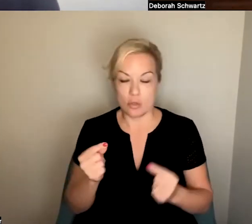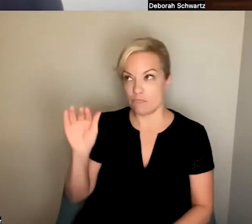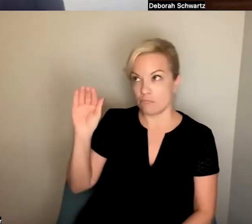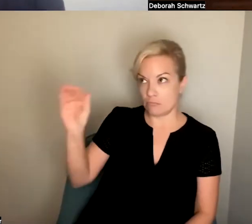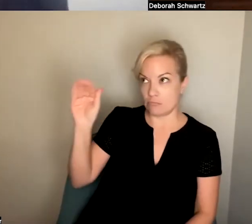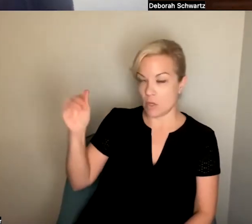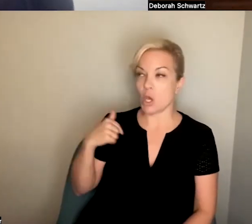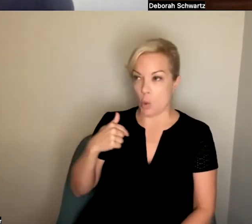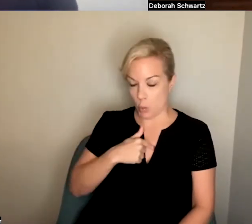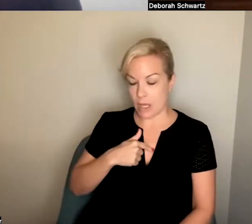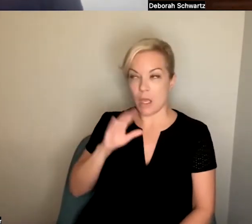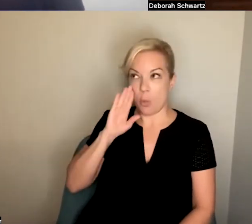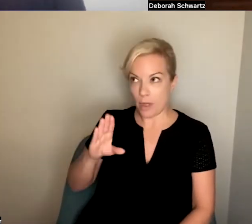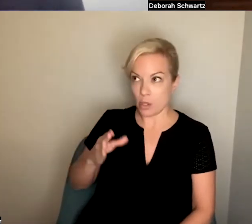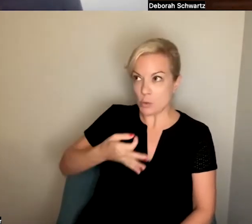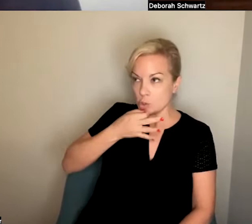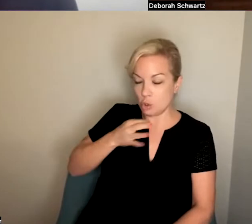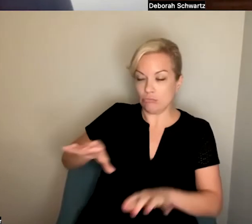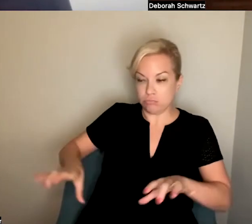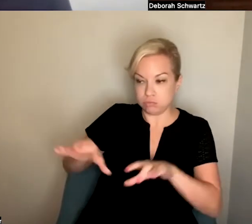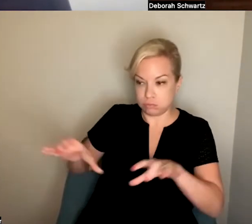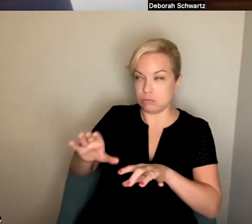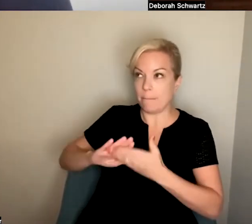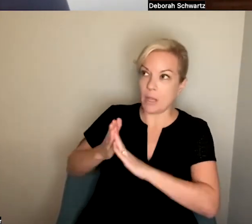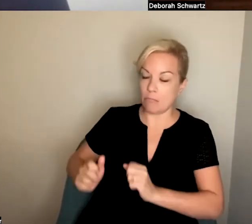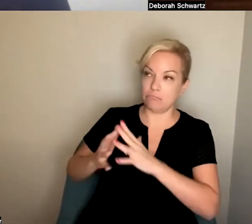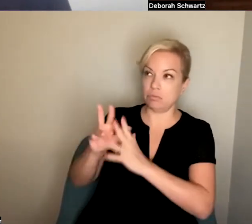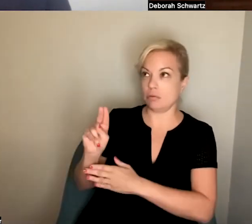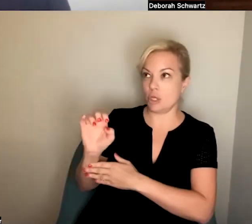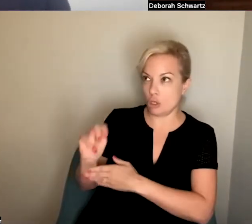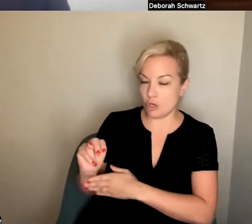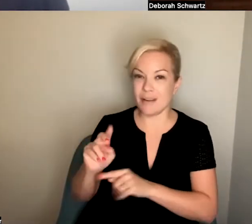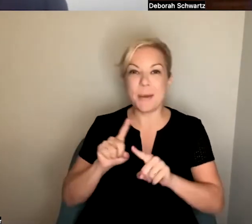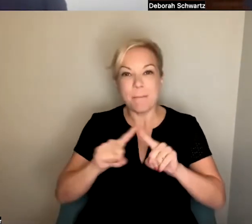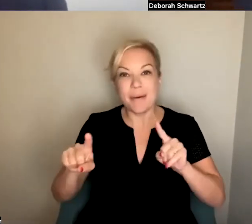from what I've seen, usually foreground, like, how much they care about the work that they do